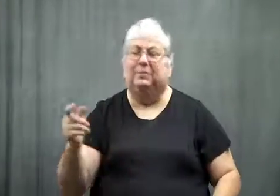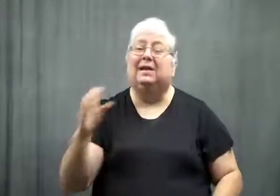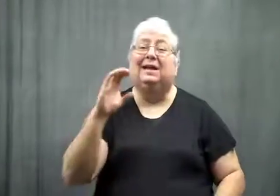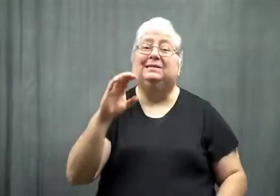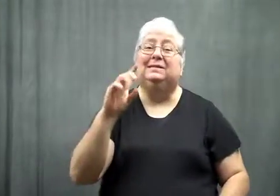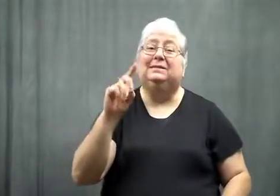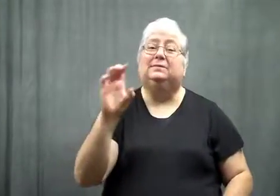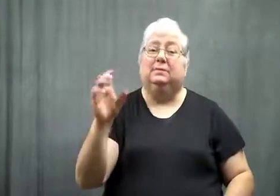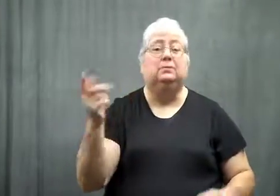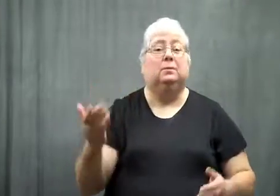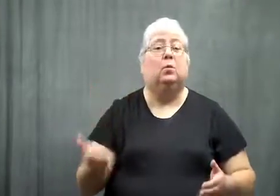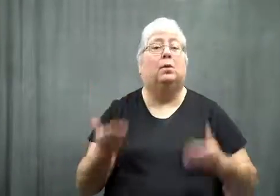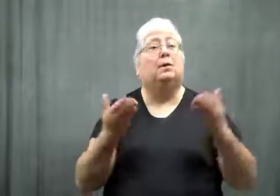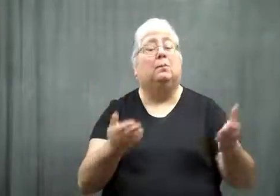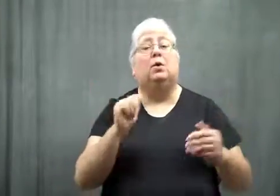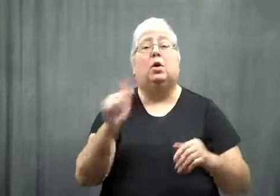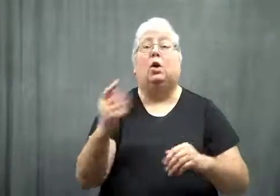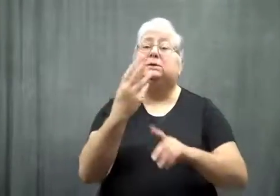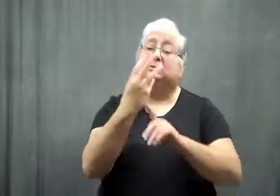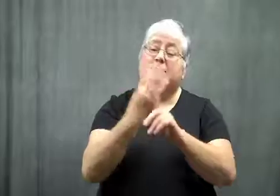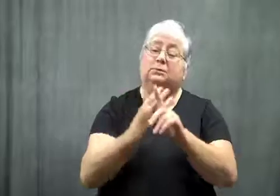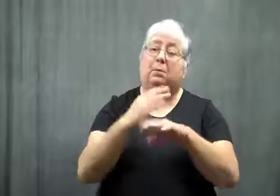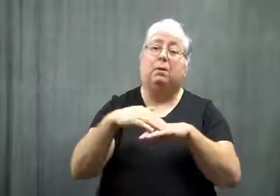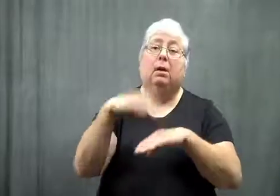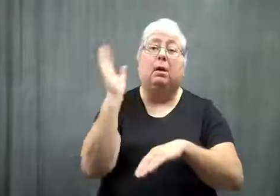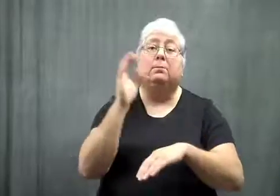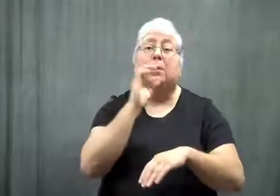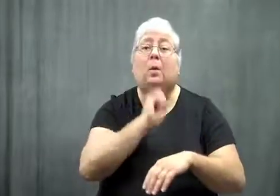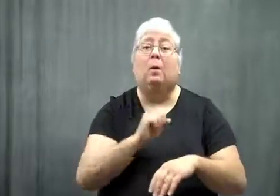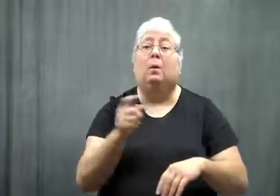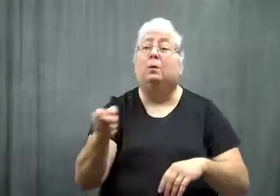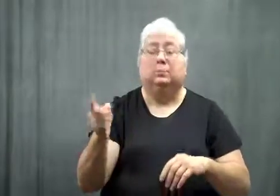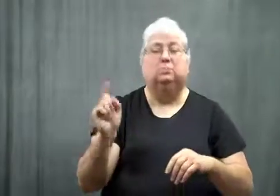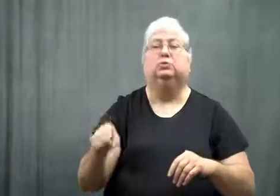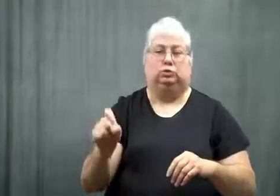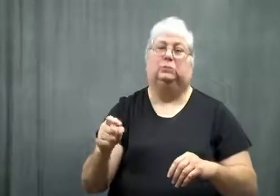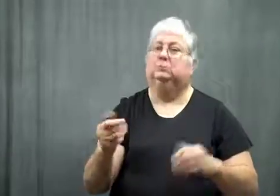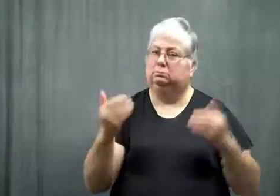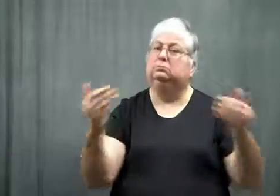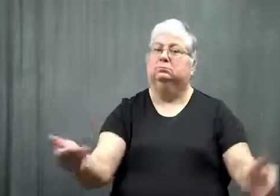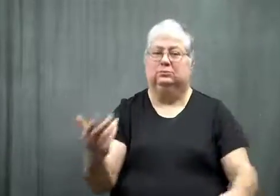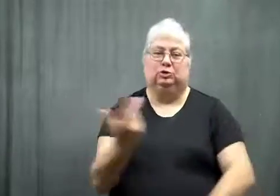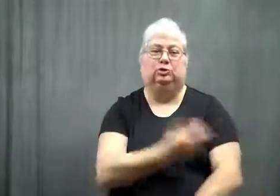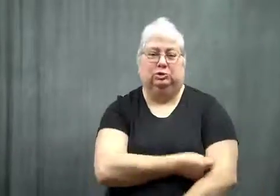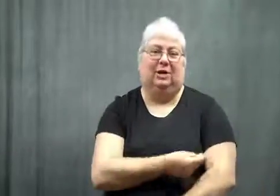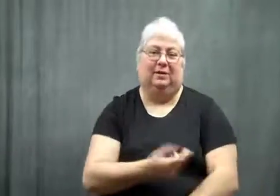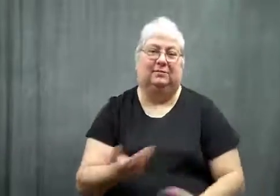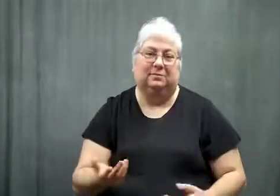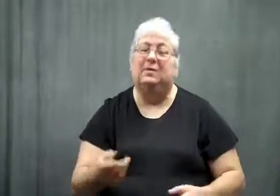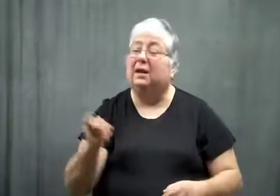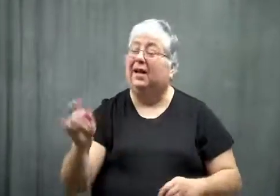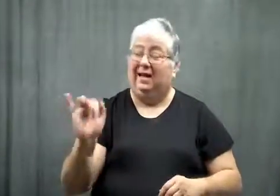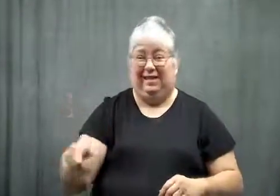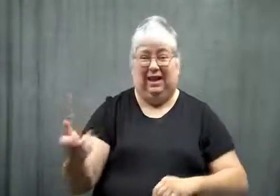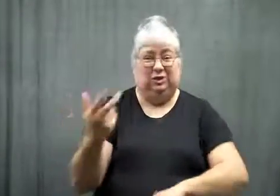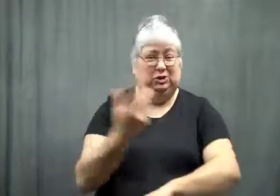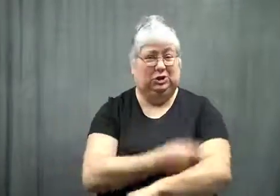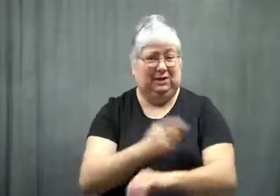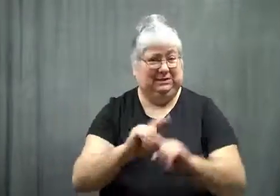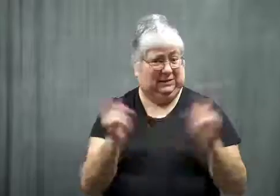The CDC recommends that everyone 6 months and older get the shot.